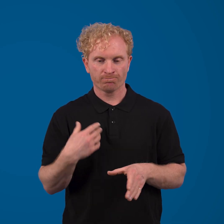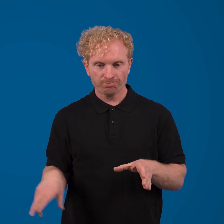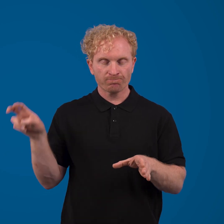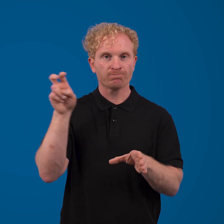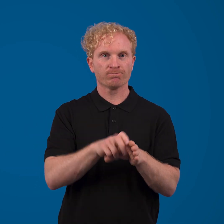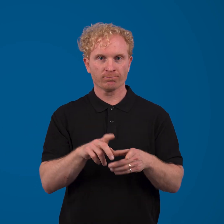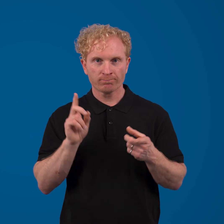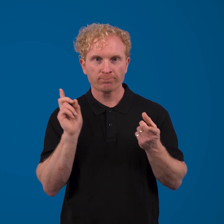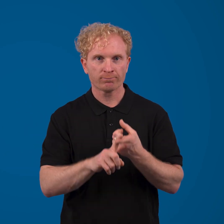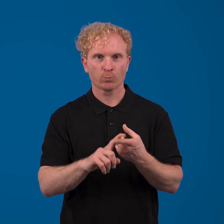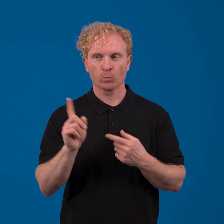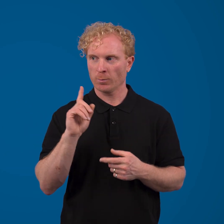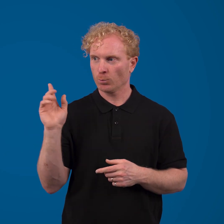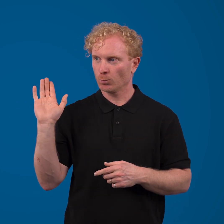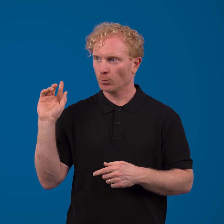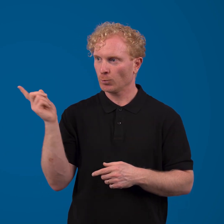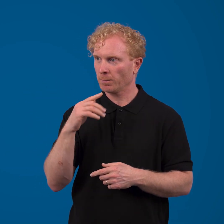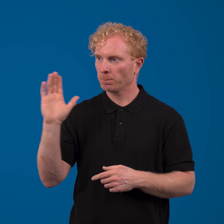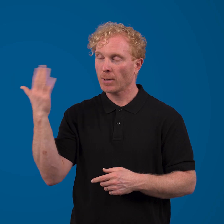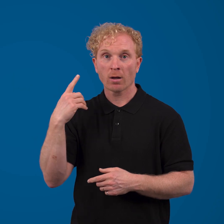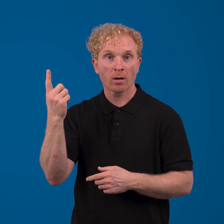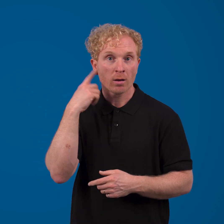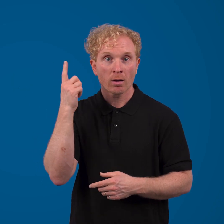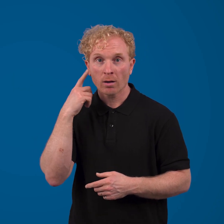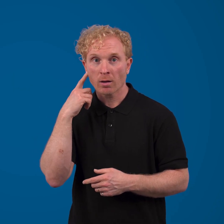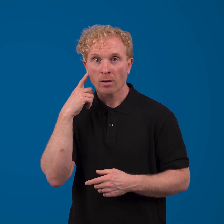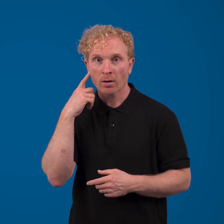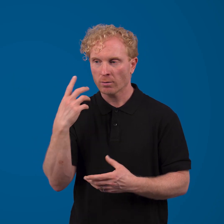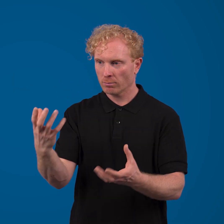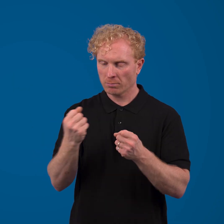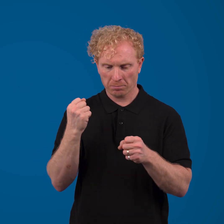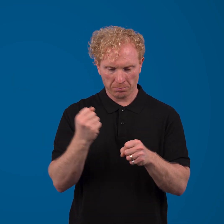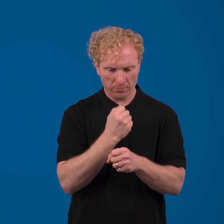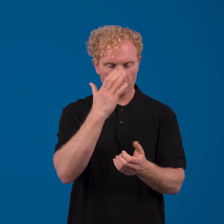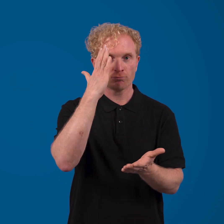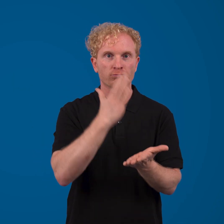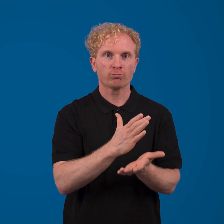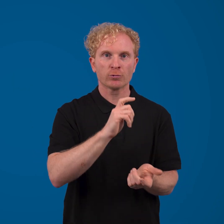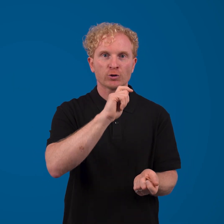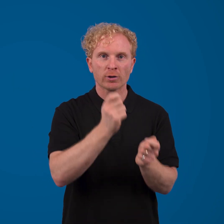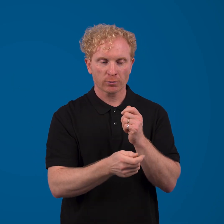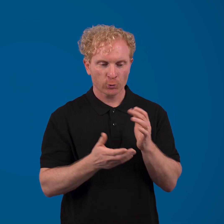We will take onboard what we have heard, and make the practical changes